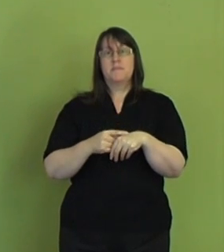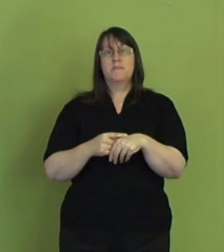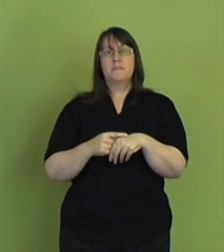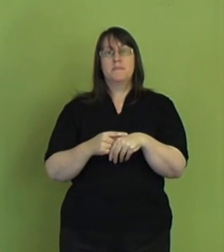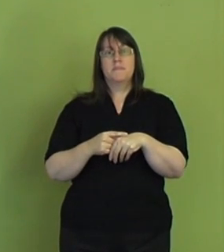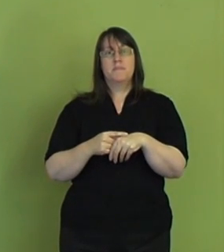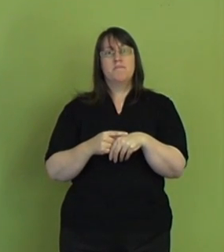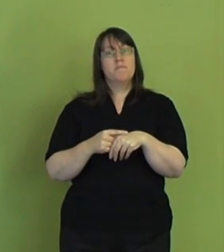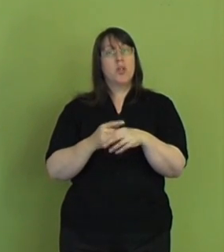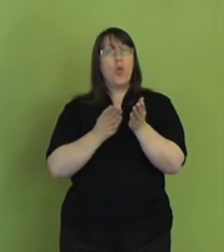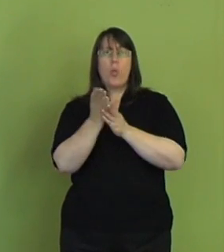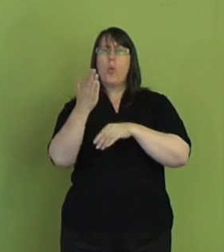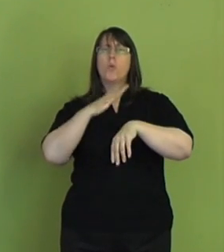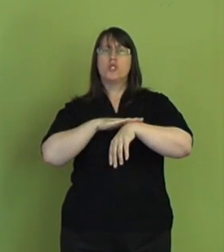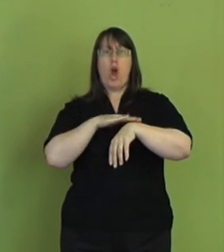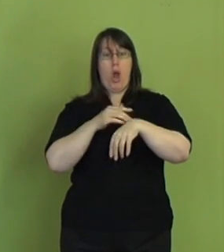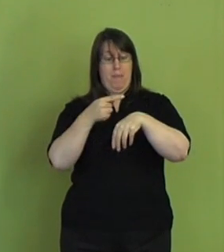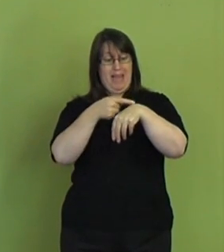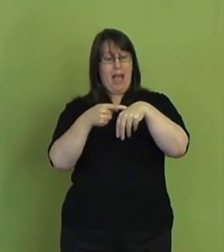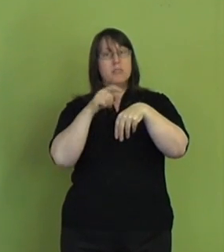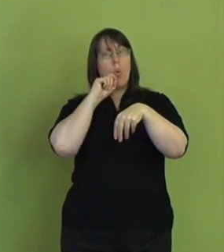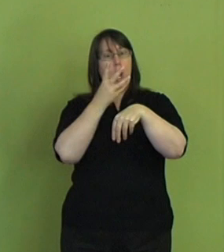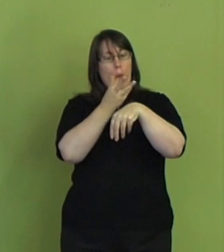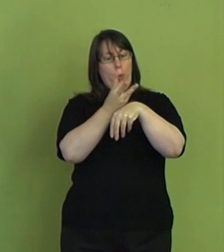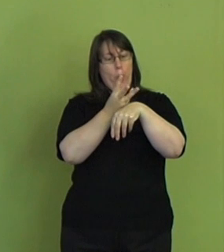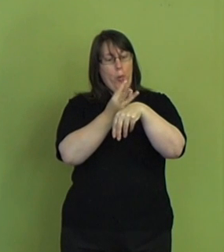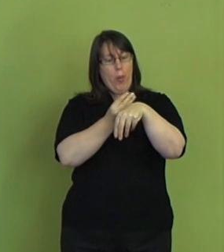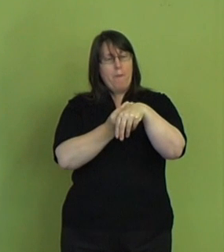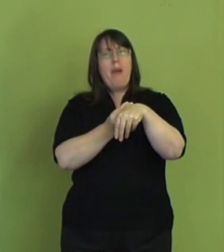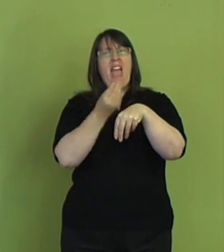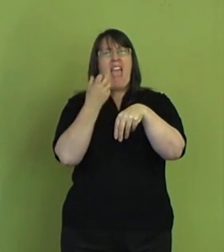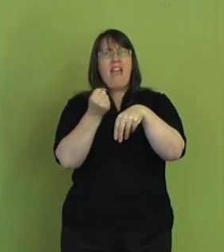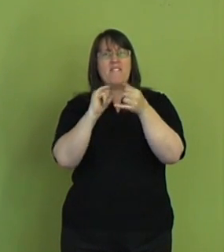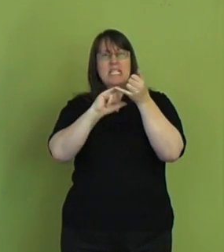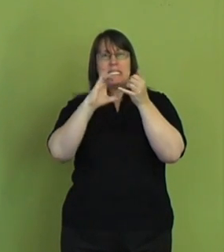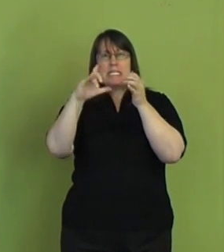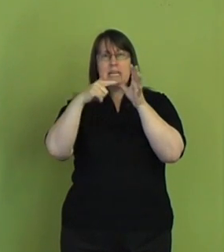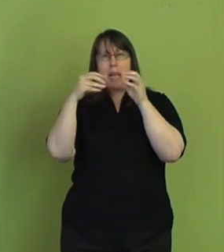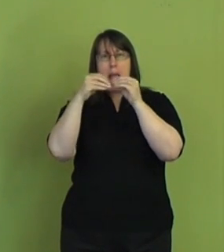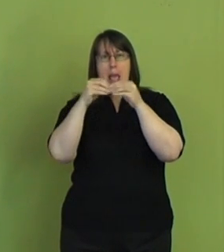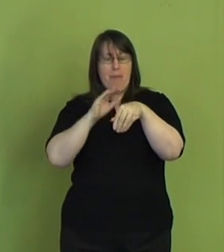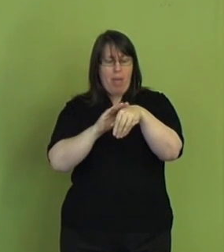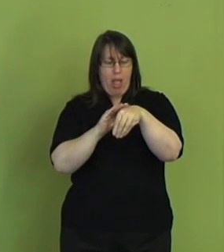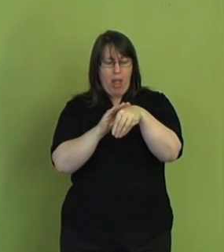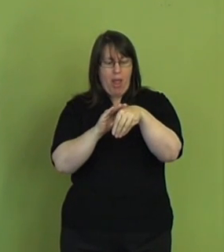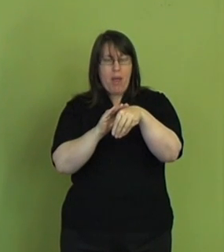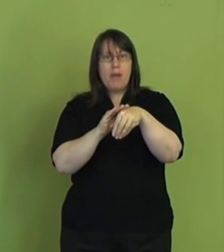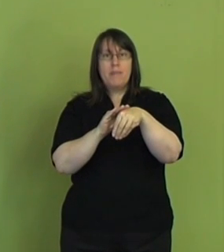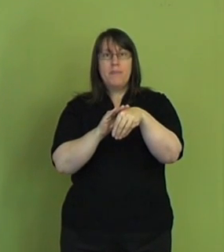Over time, that cut will heal and a scab will form.